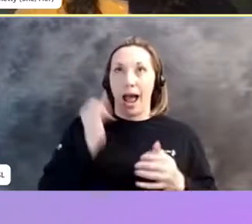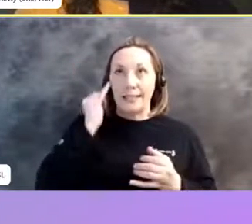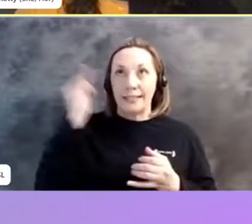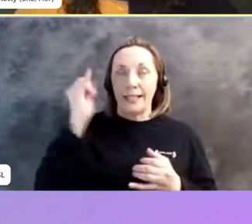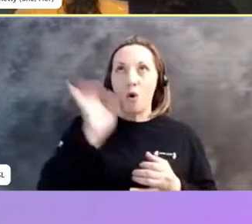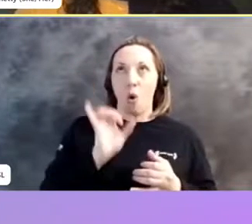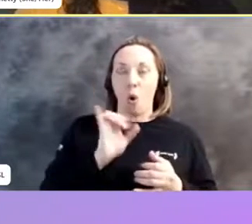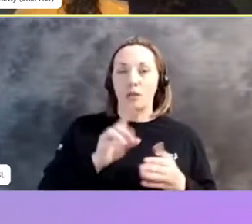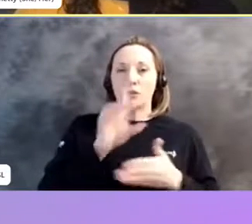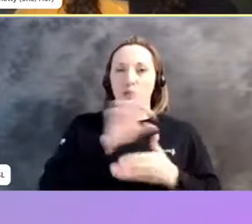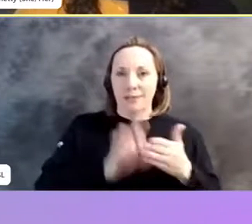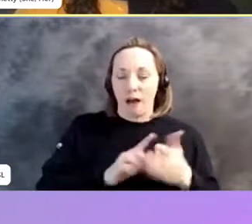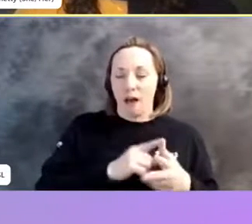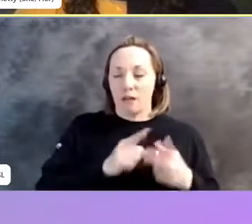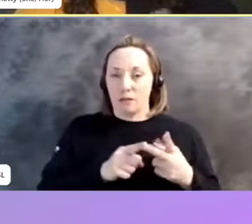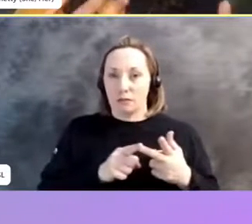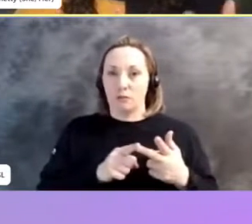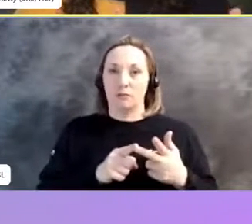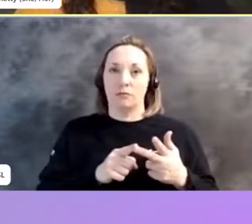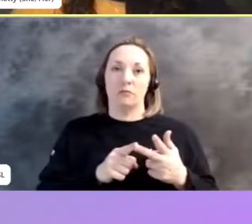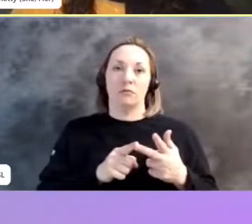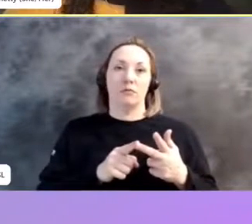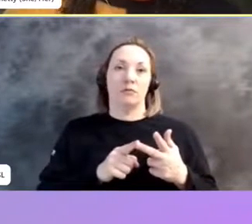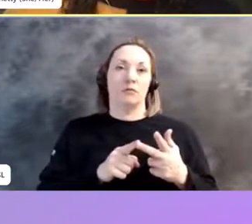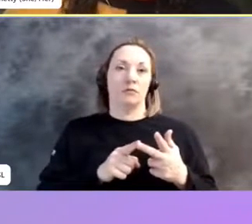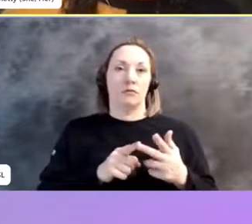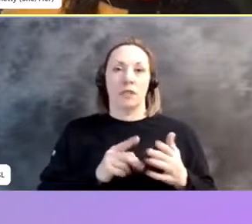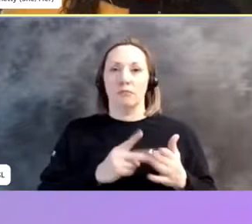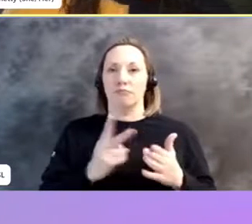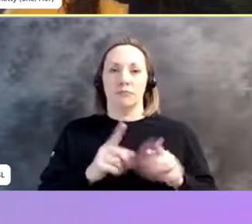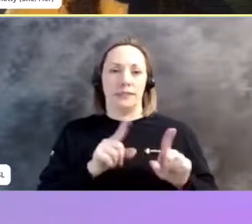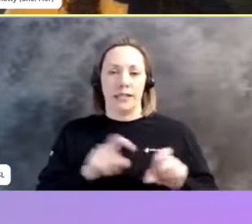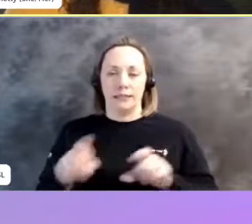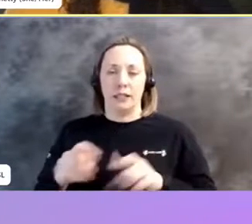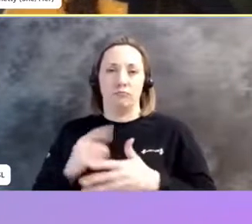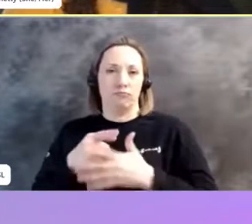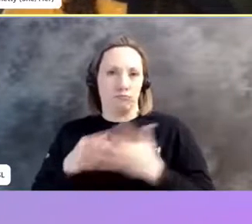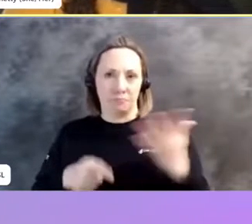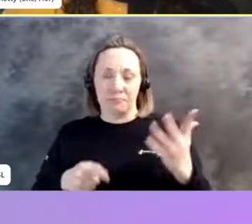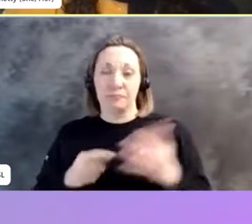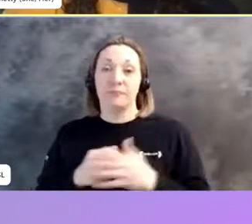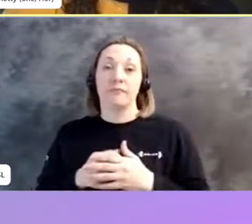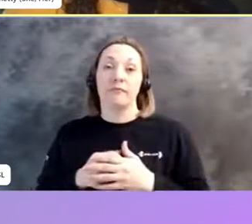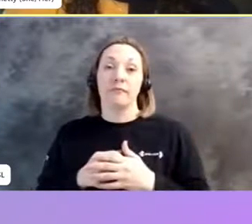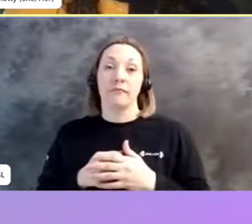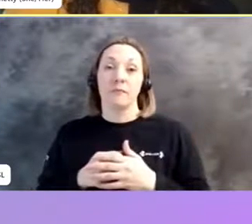needs to be influencing a shift in mindset from the